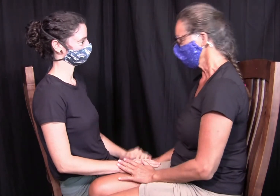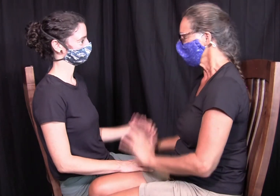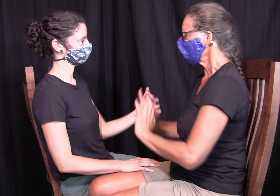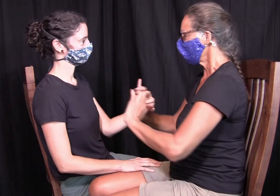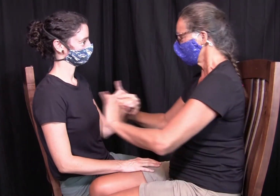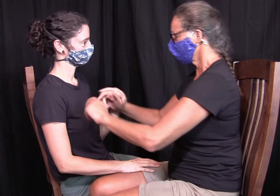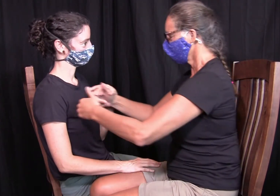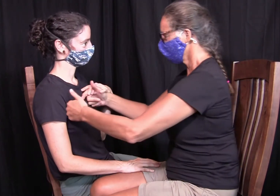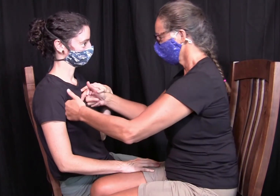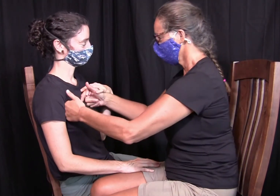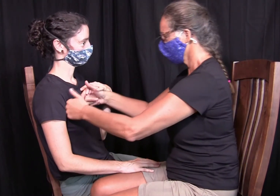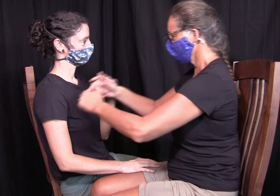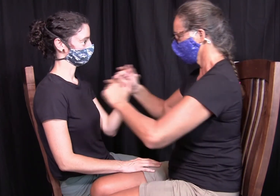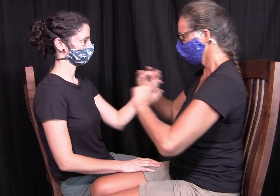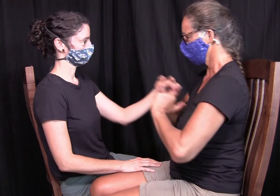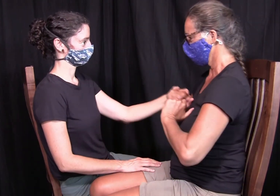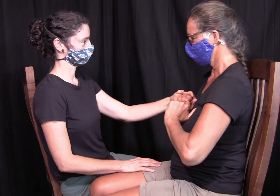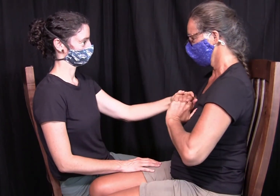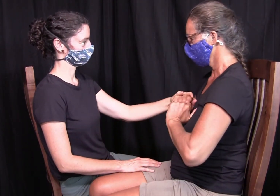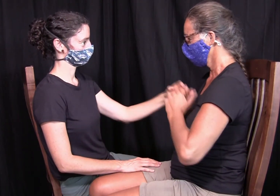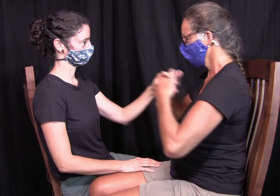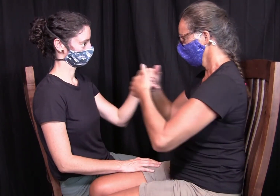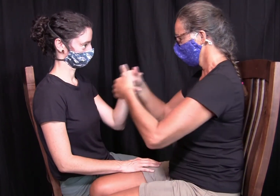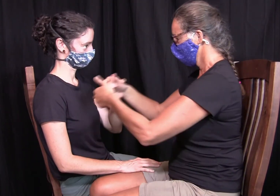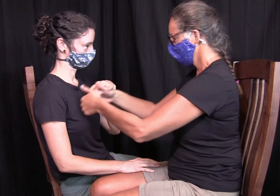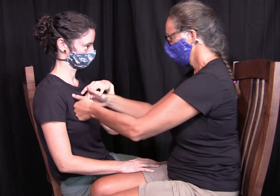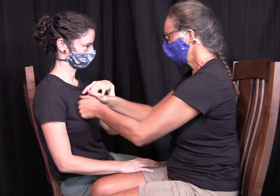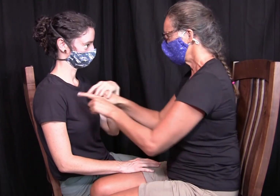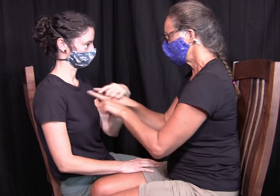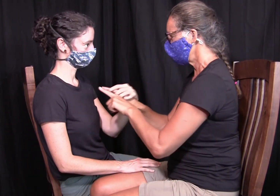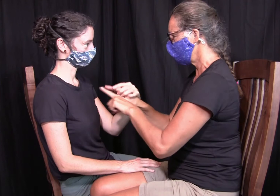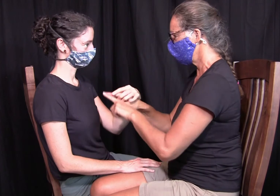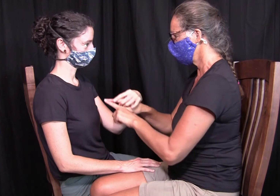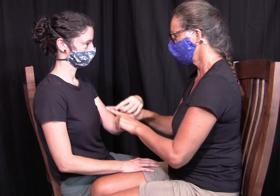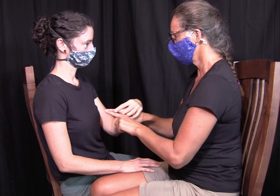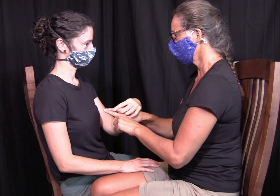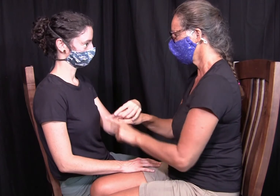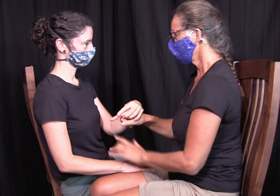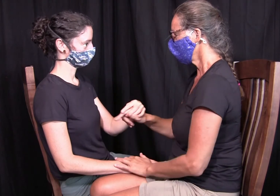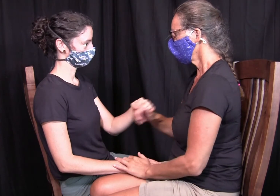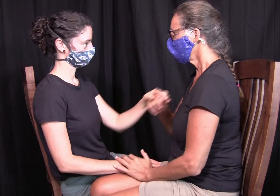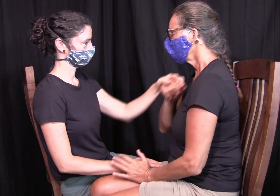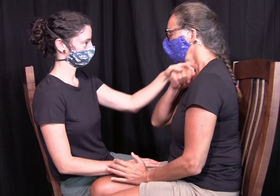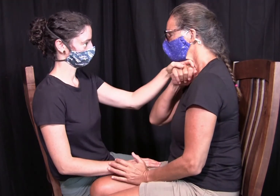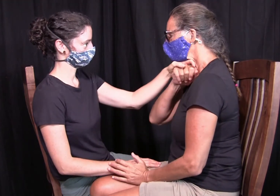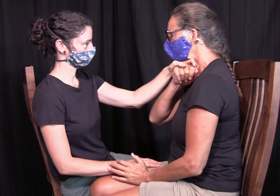Notice that we are taking turns demonstrating initiating a conversation. This underscores an important principle